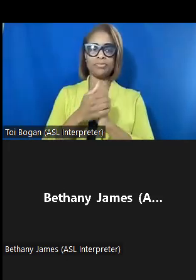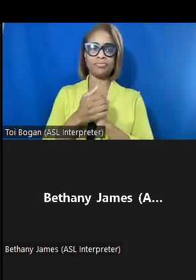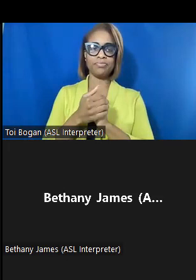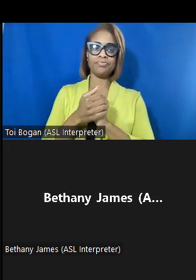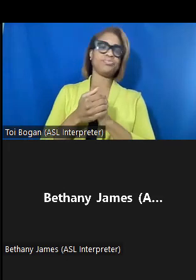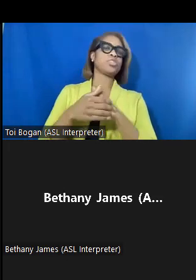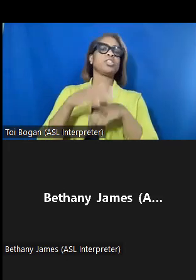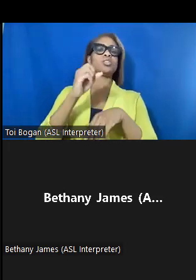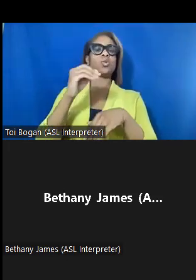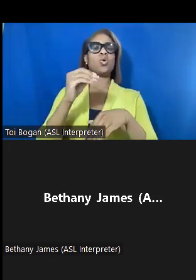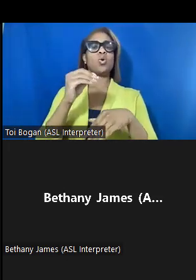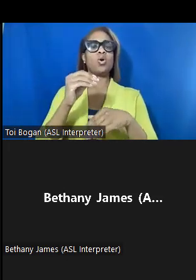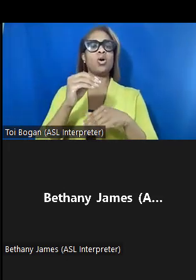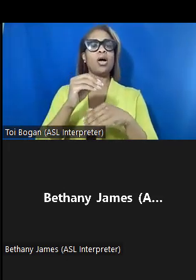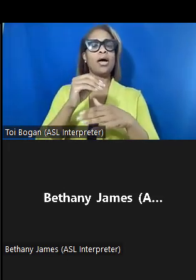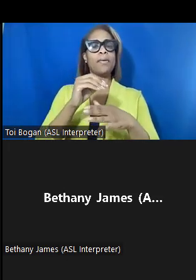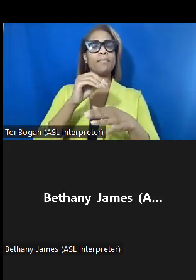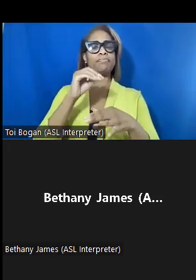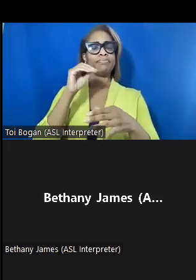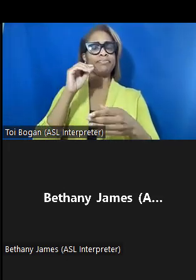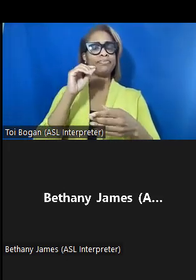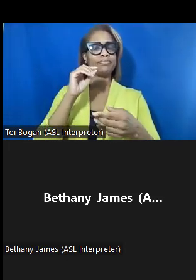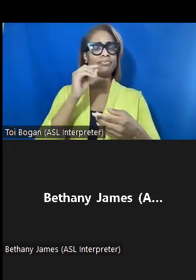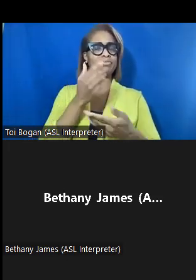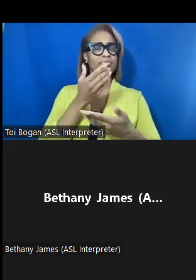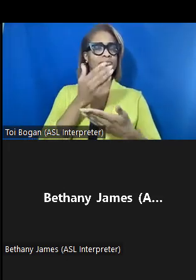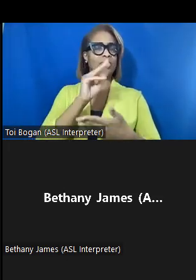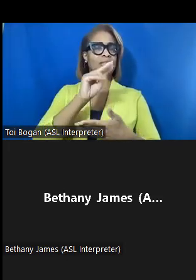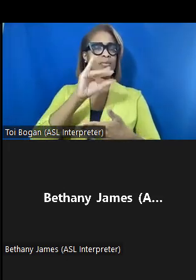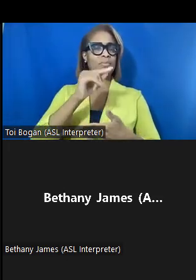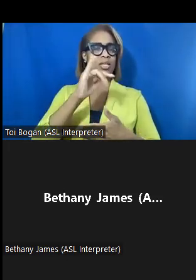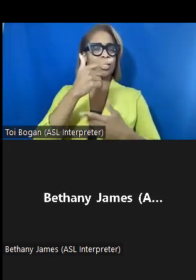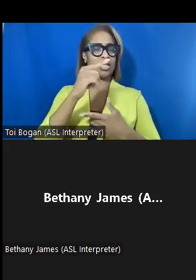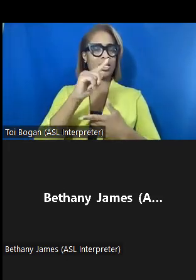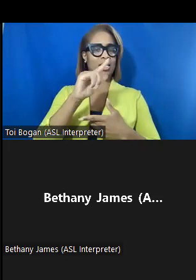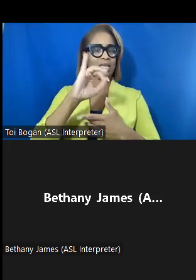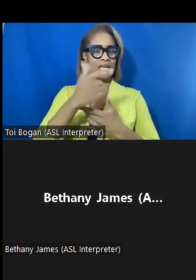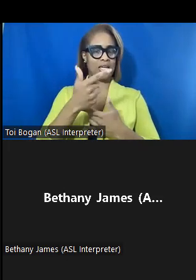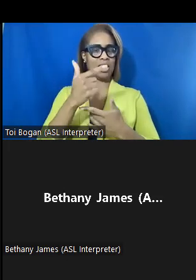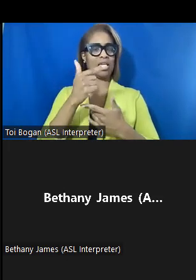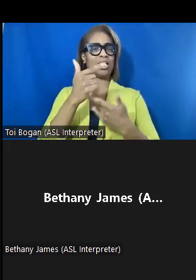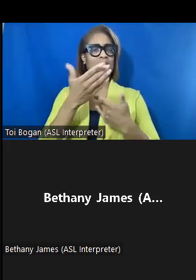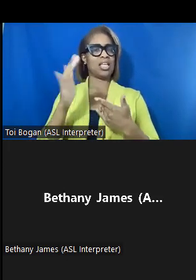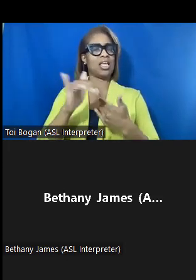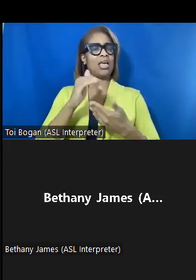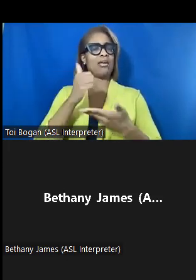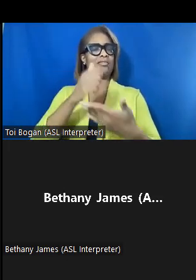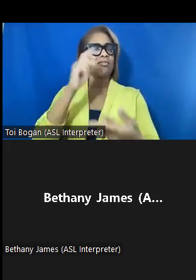So mitigating measures are things that normally assist you or reduce the effects of a disability.